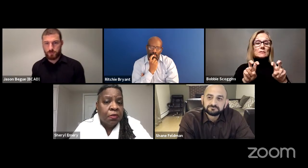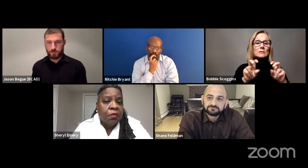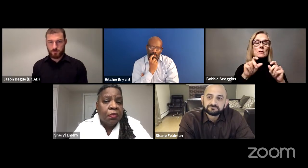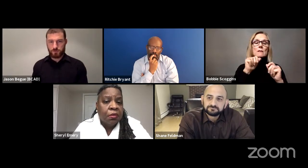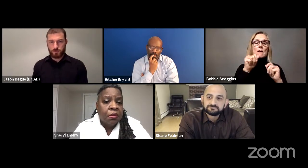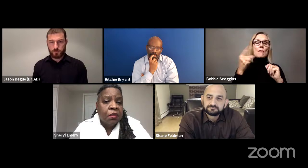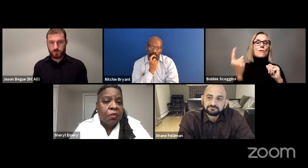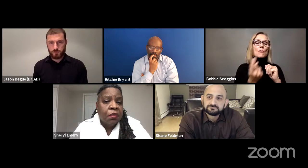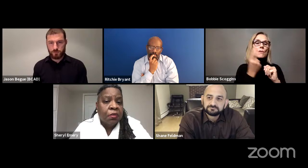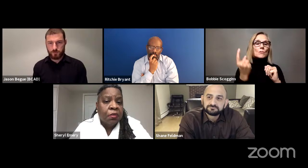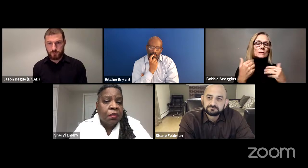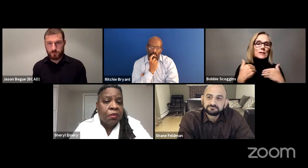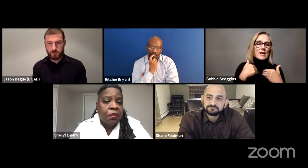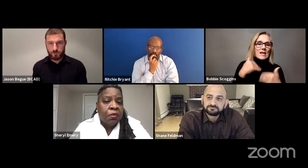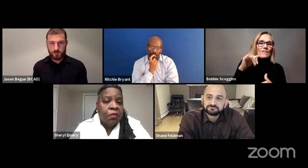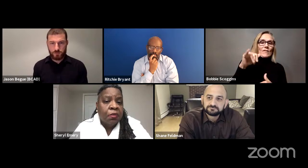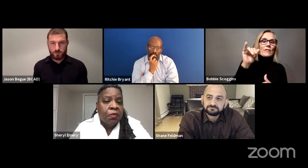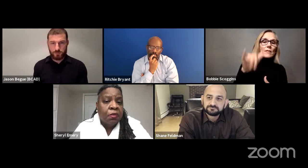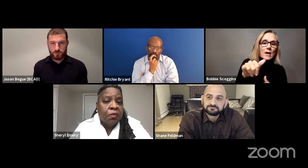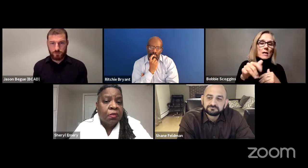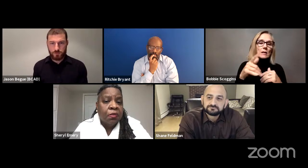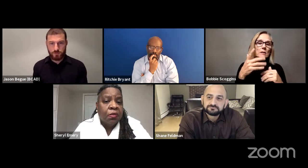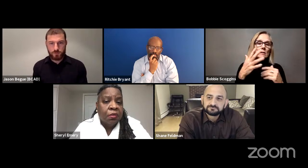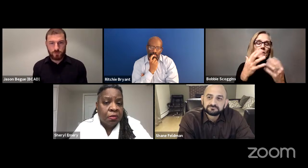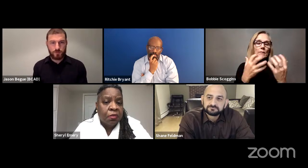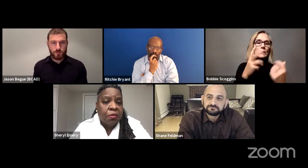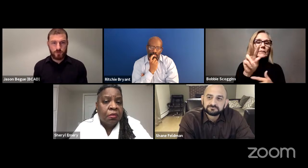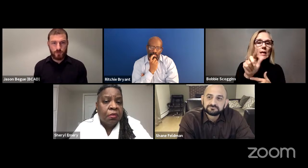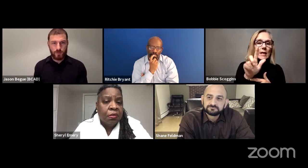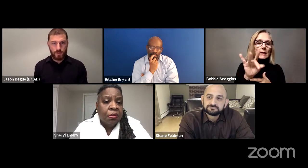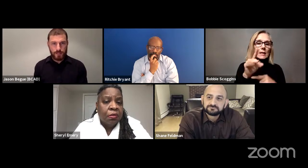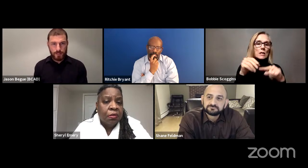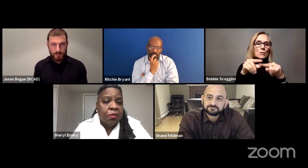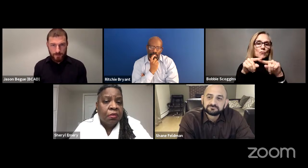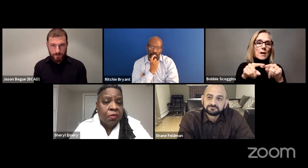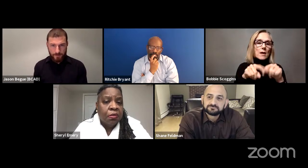If you're talking about a state assessment as an option, those don't always have the